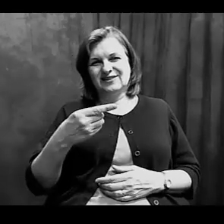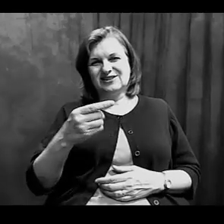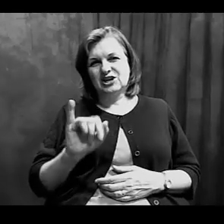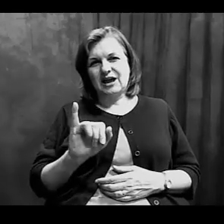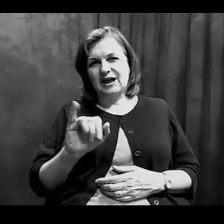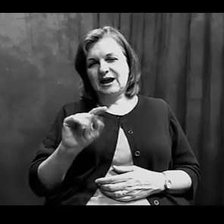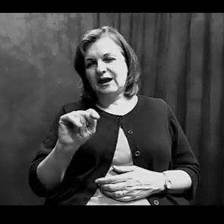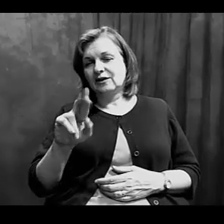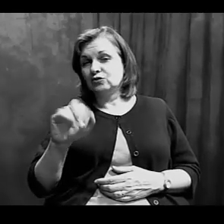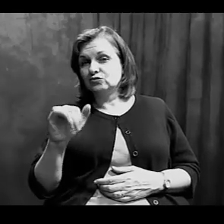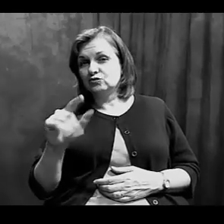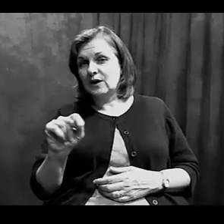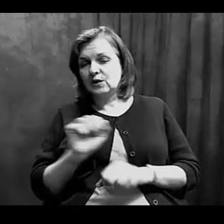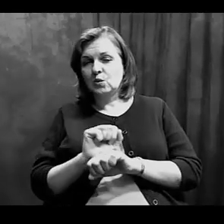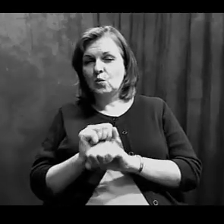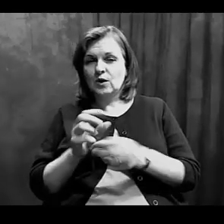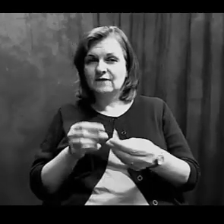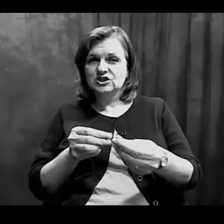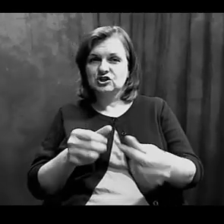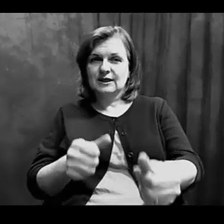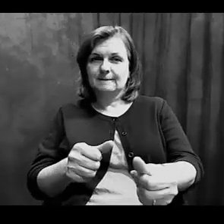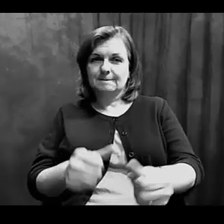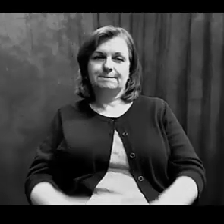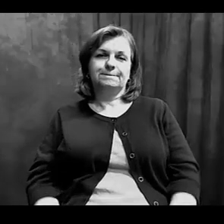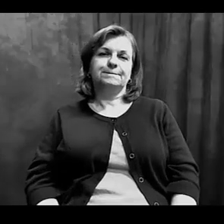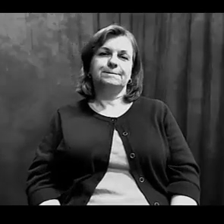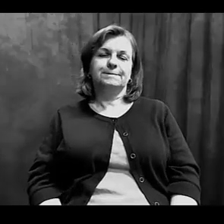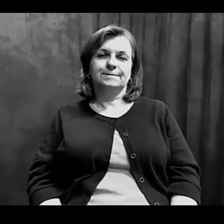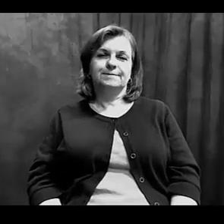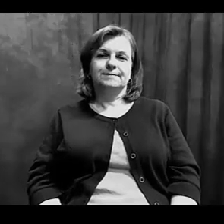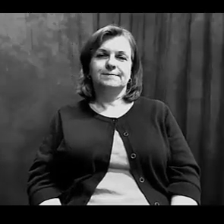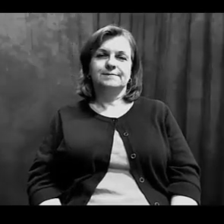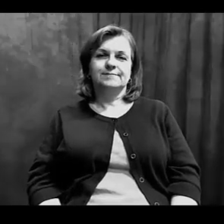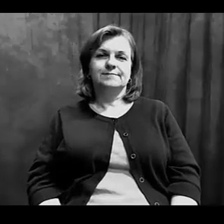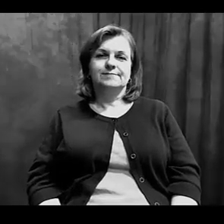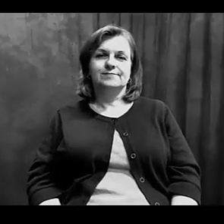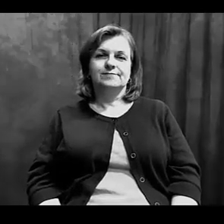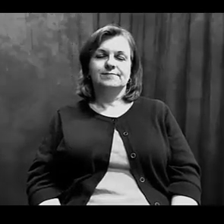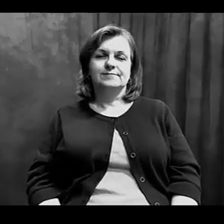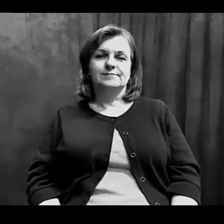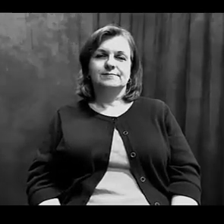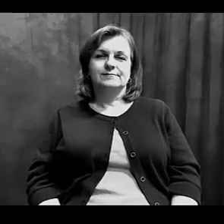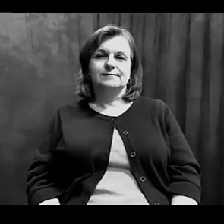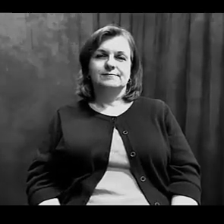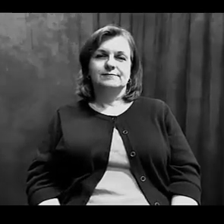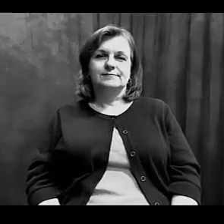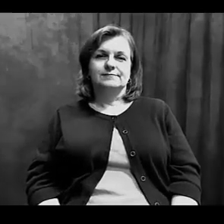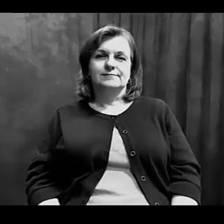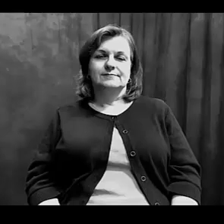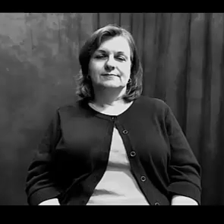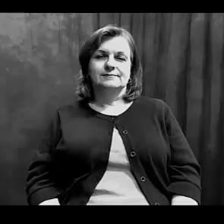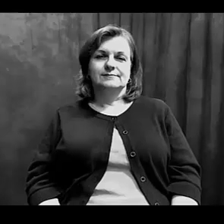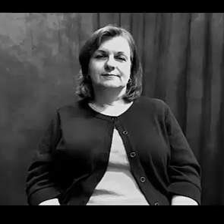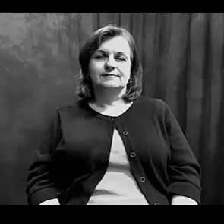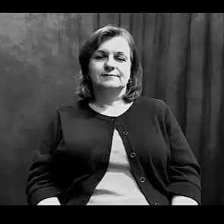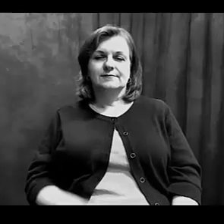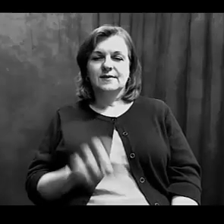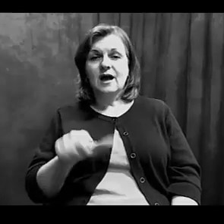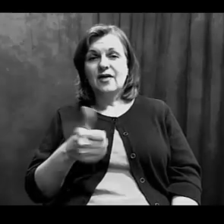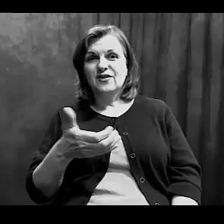and allows your GI tract to work more efficiently